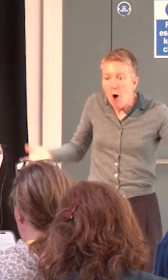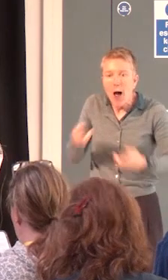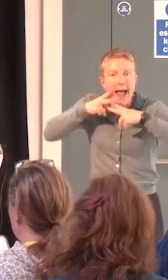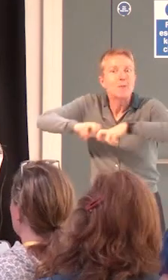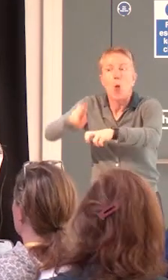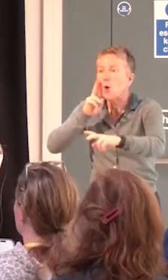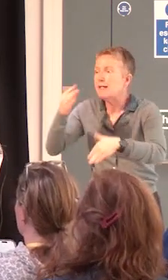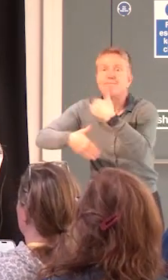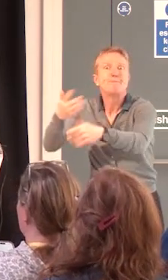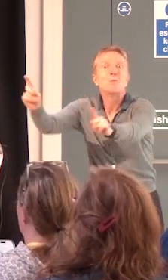Thank you very much.